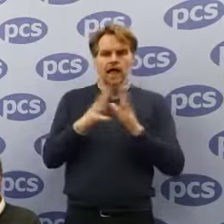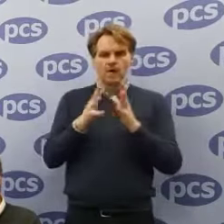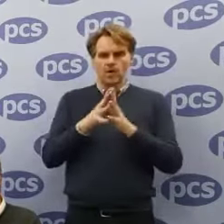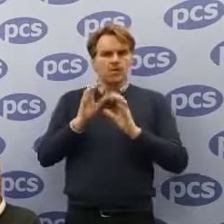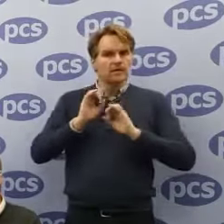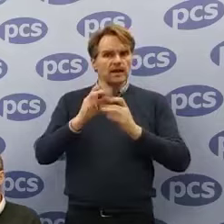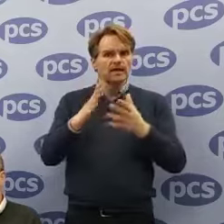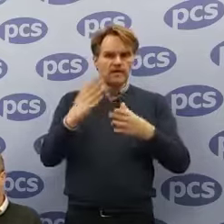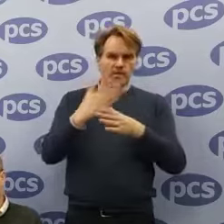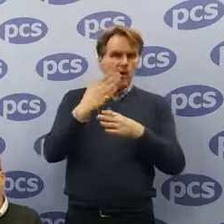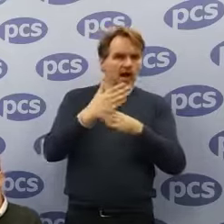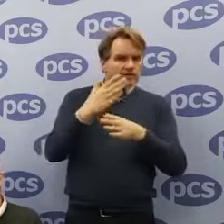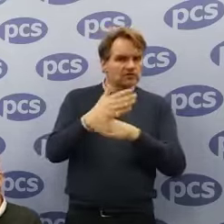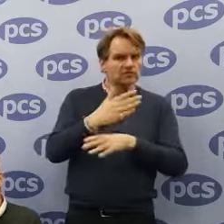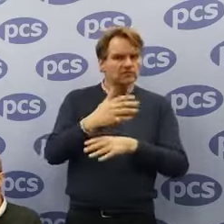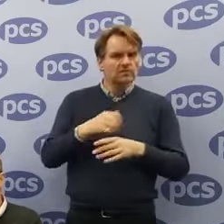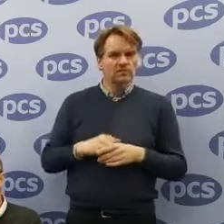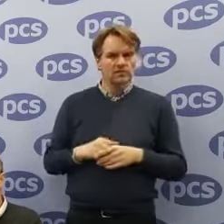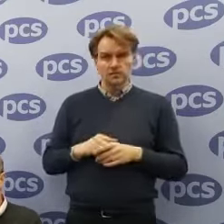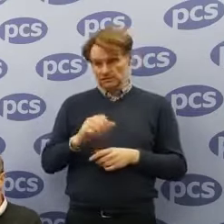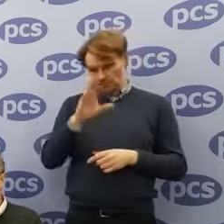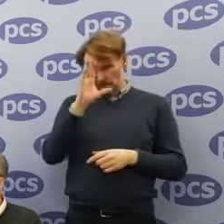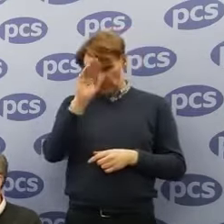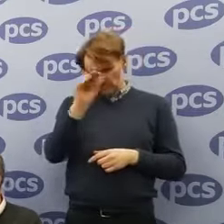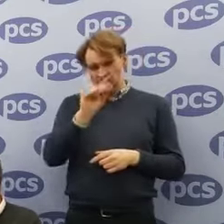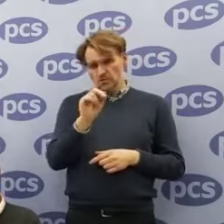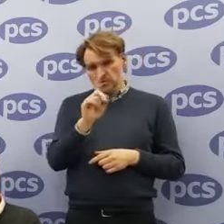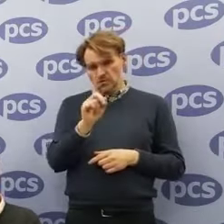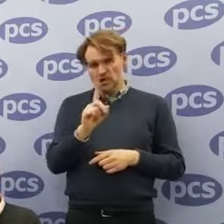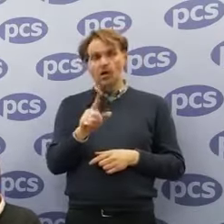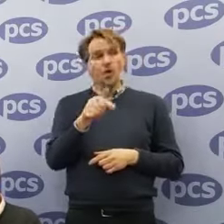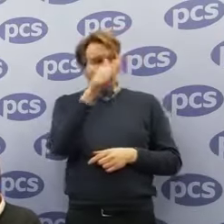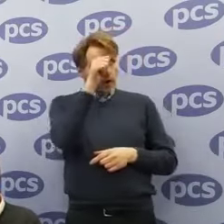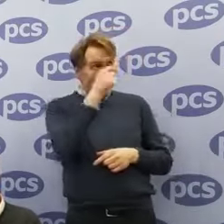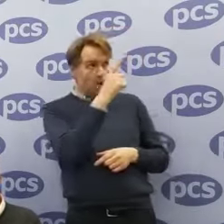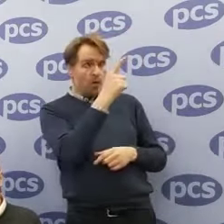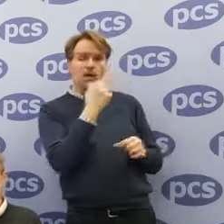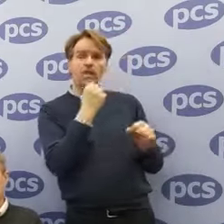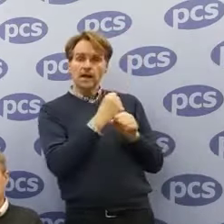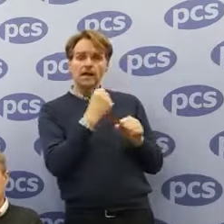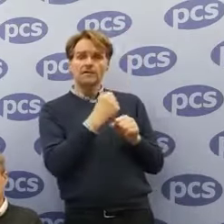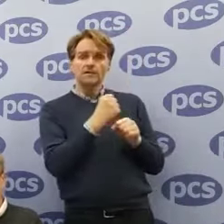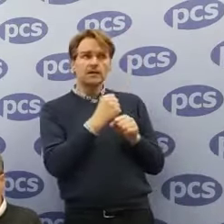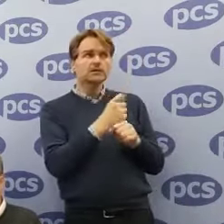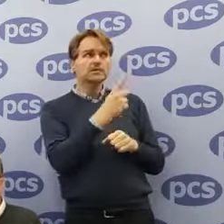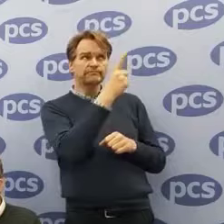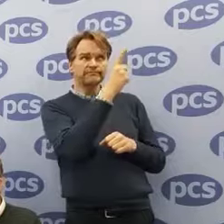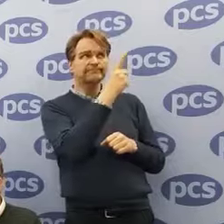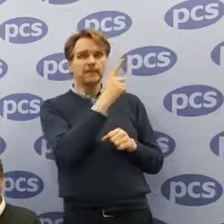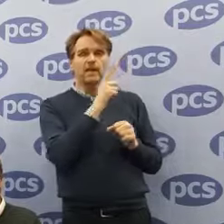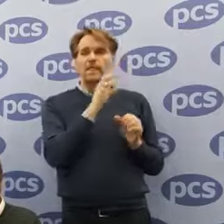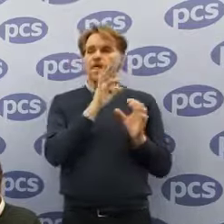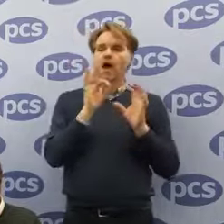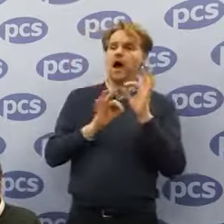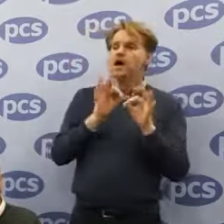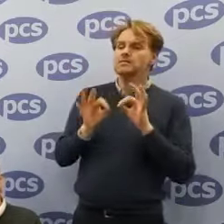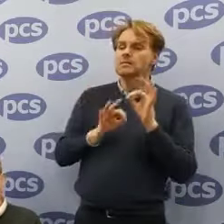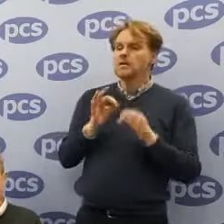and my message to people really is we know the government at the moment are asking civil servants all over the place to volunteer to stop doing their normal